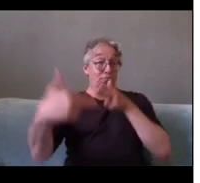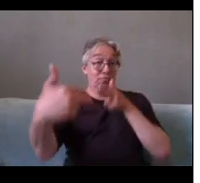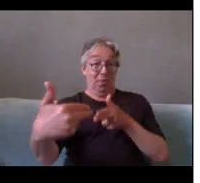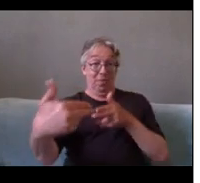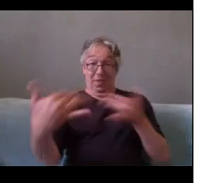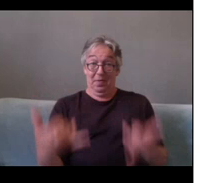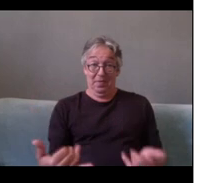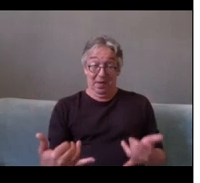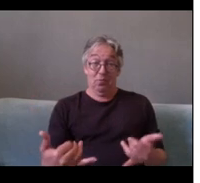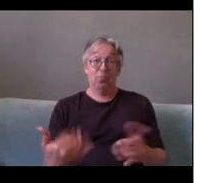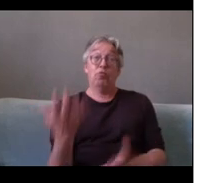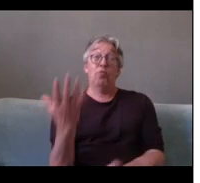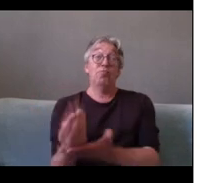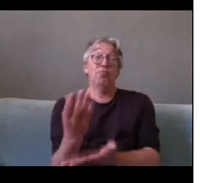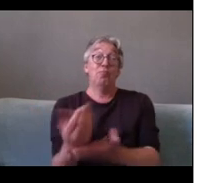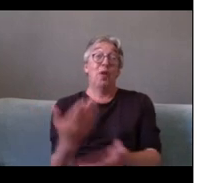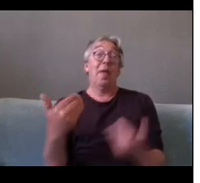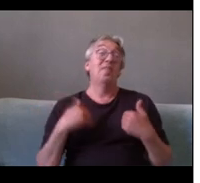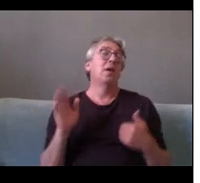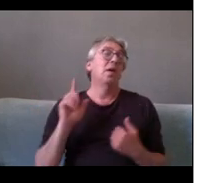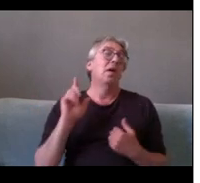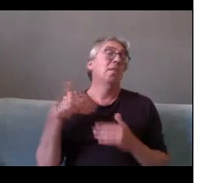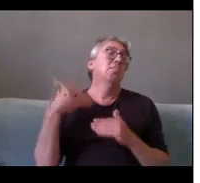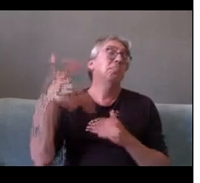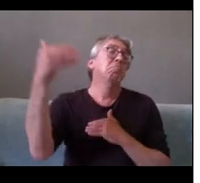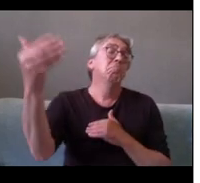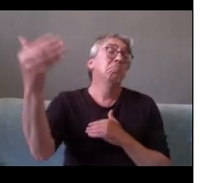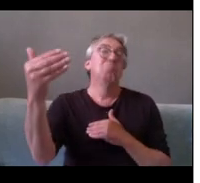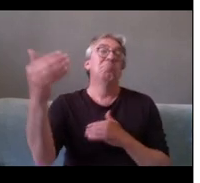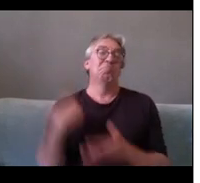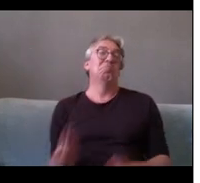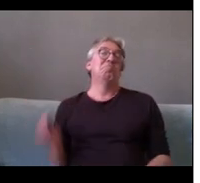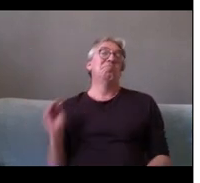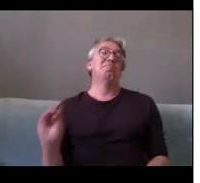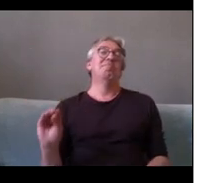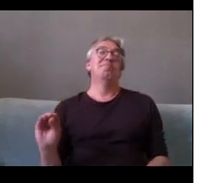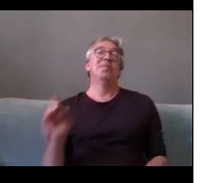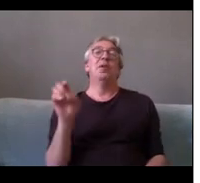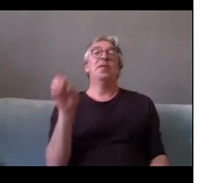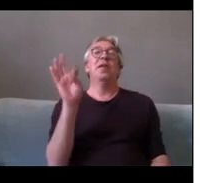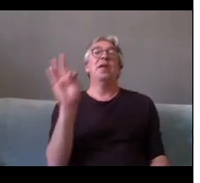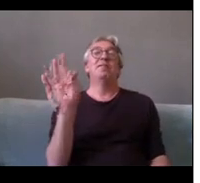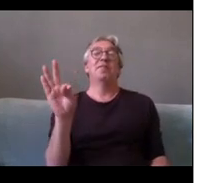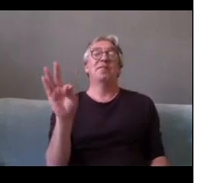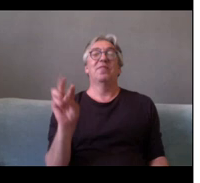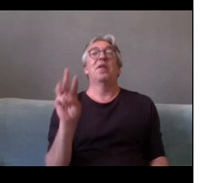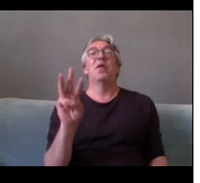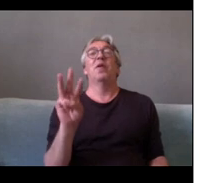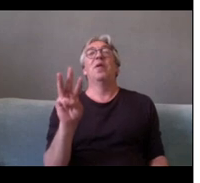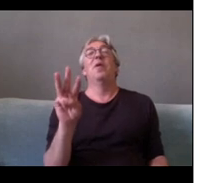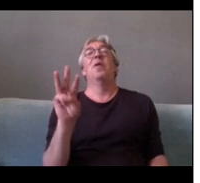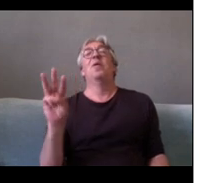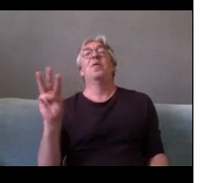Today we have four speakers. First up is Mark Carew who is a senior researcher on Disability Data